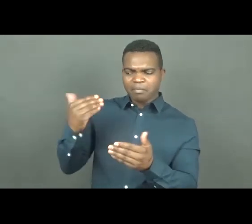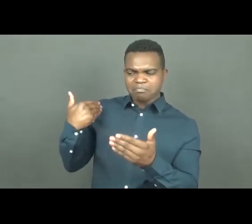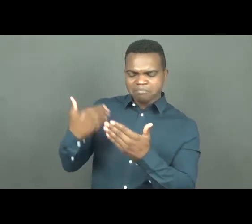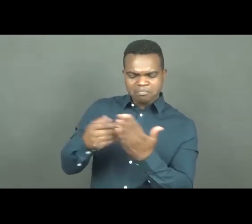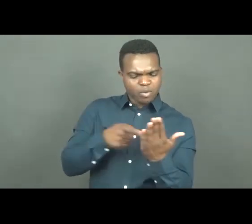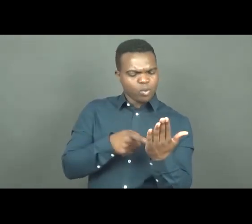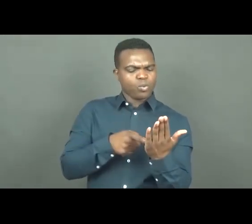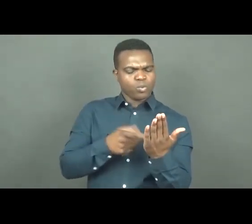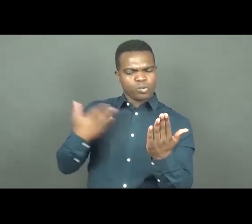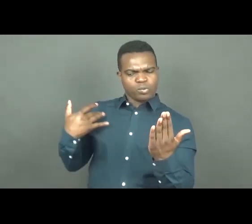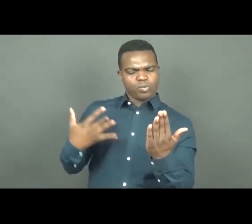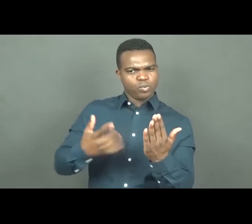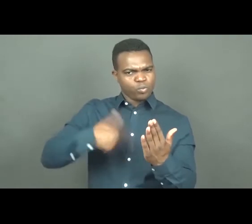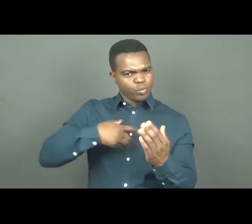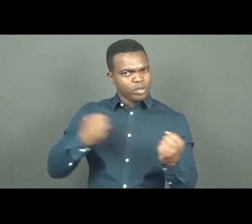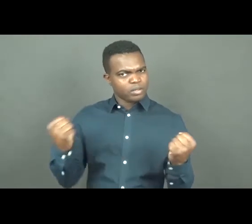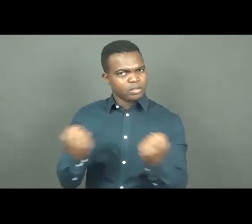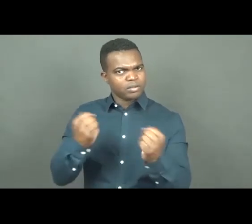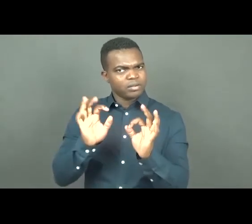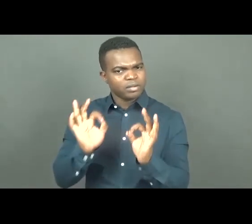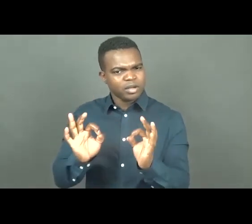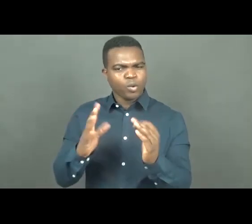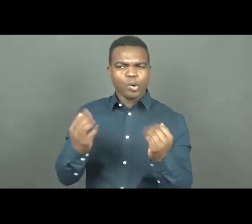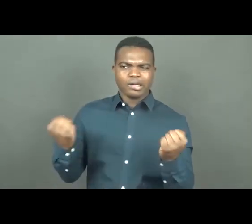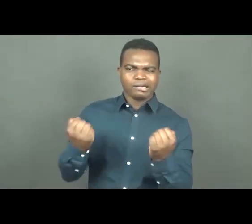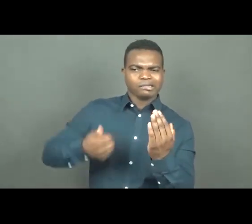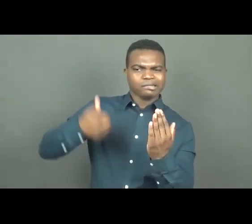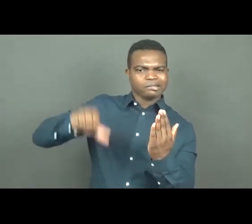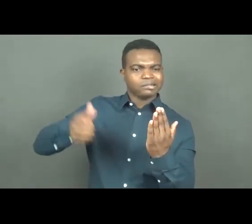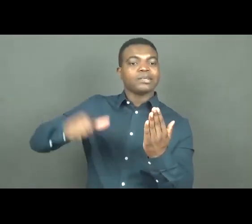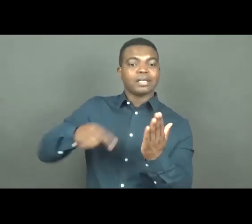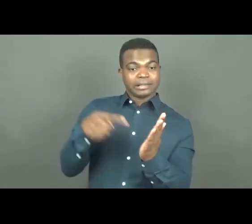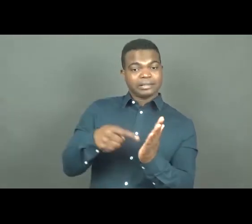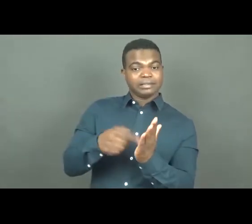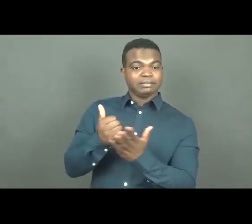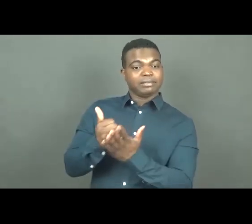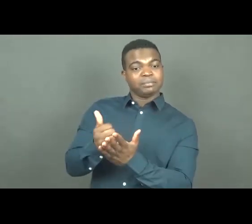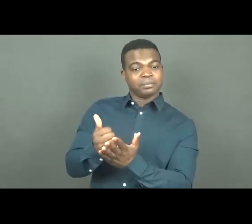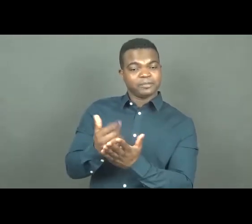every year. If it is not us, it is another part of the Pacific. The preparedness and response,